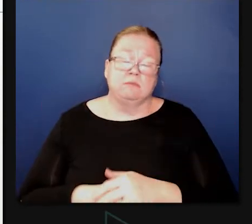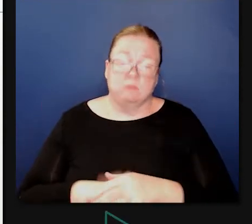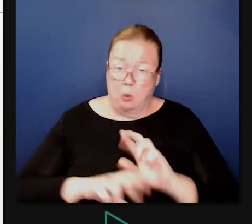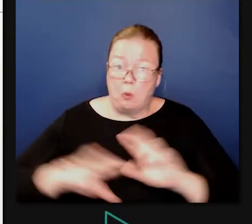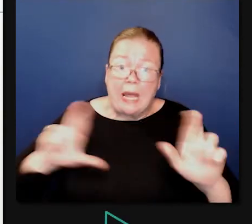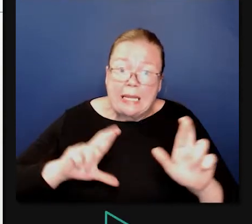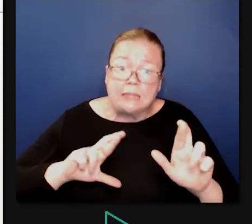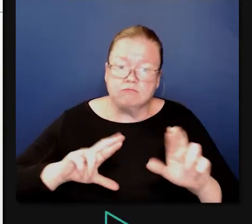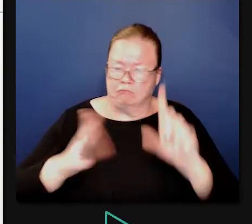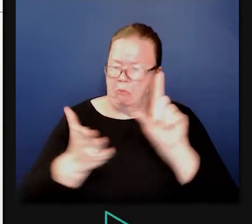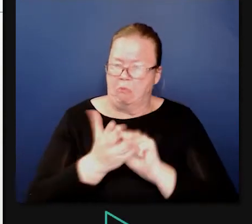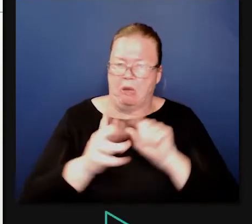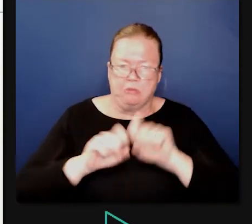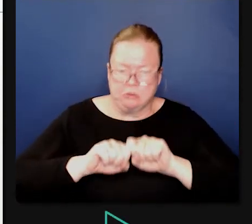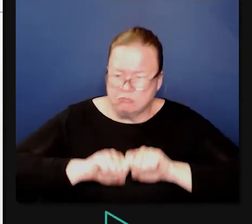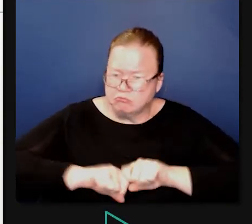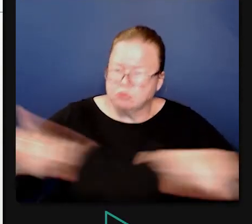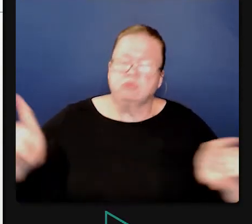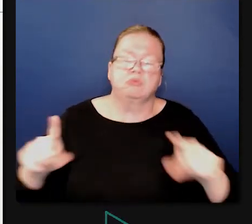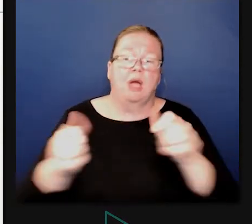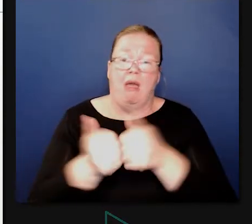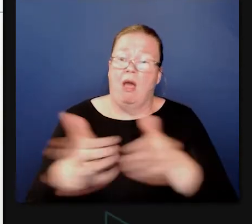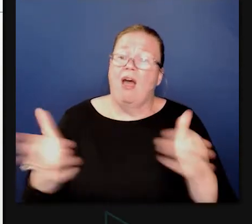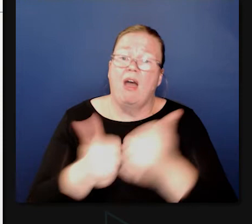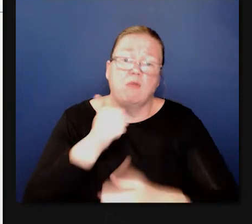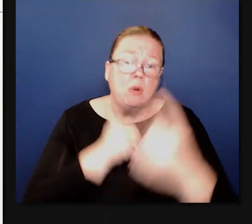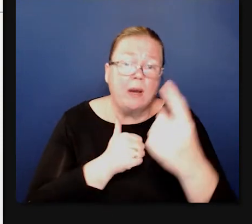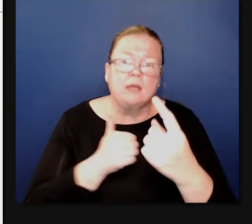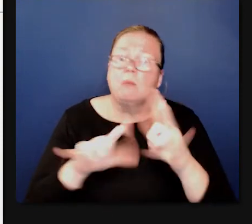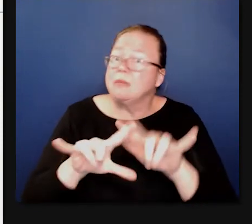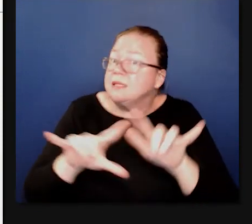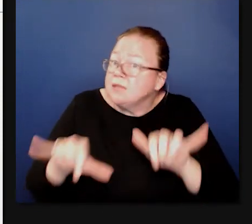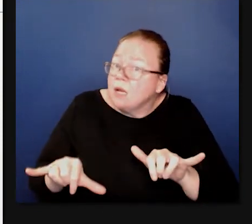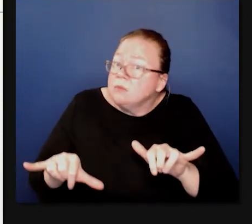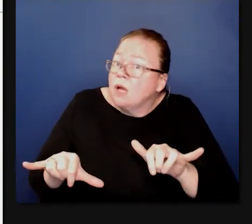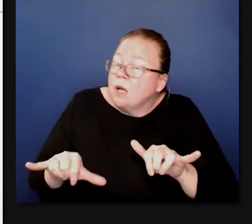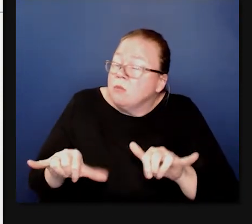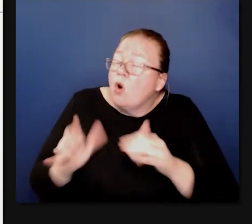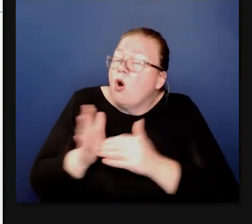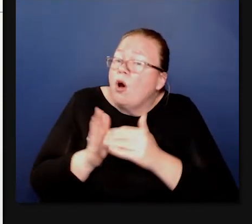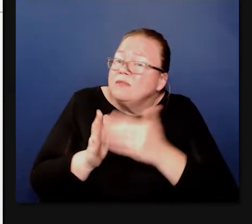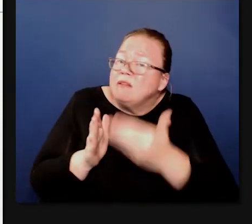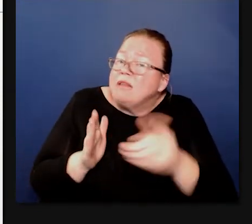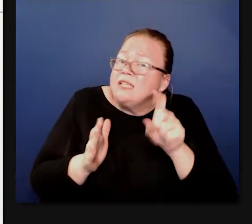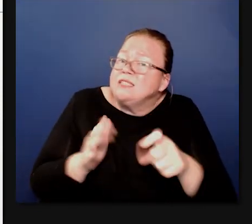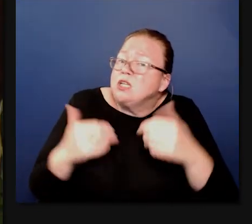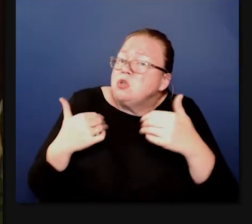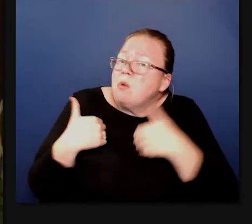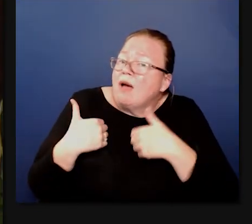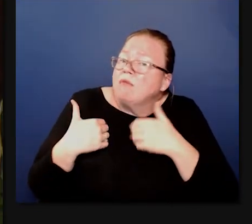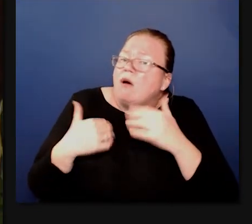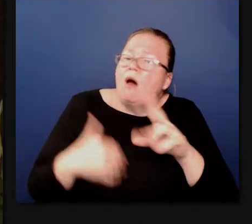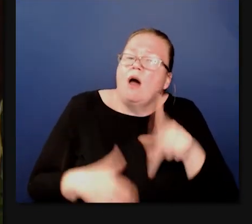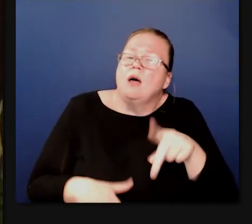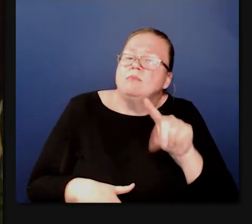When it's ready, they can then publish it and it's released out to public. But at the same time, often items need to have constant updates